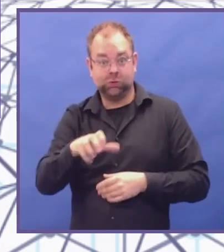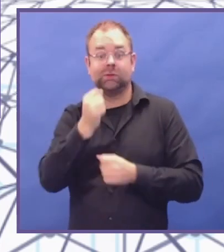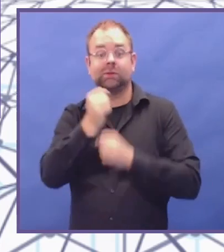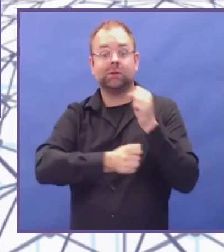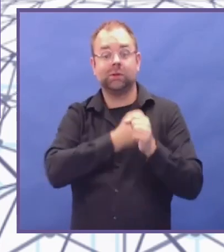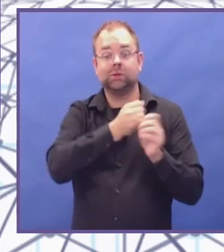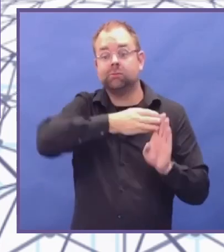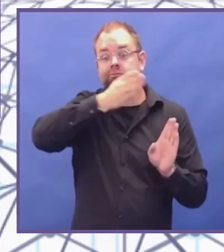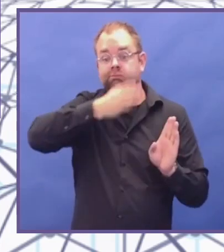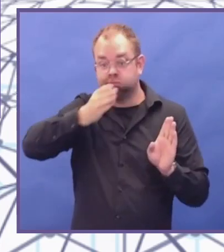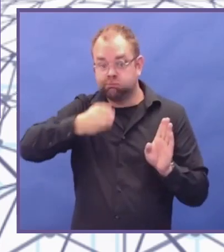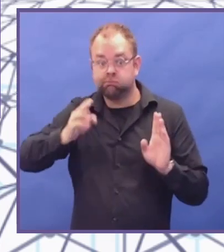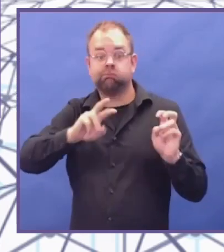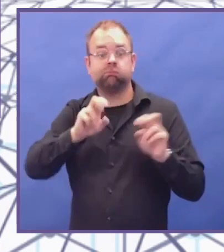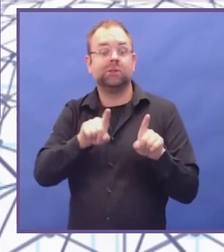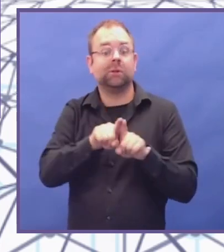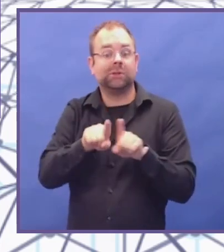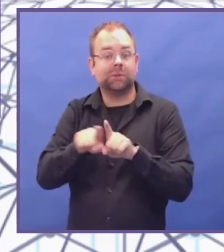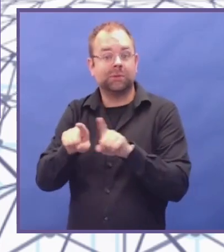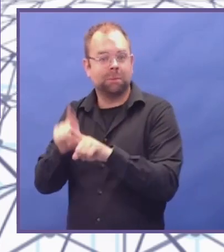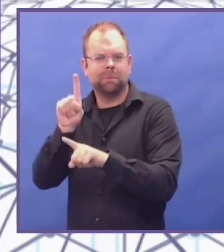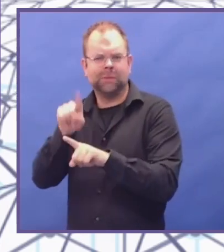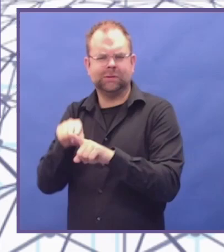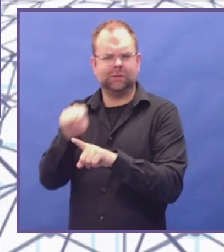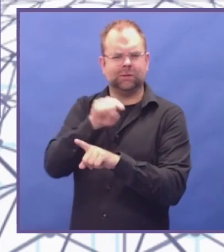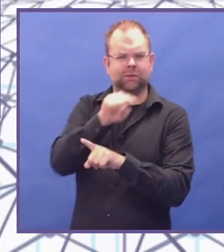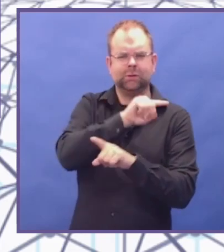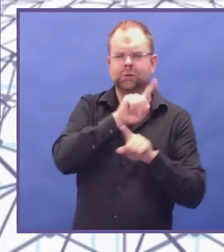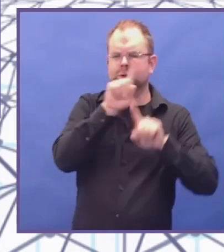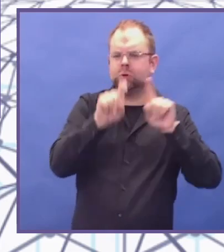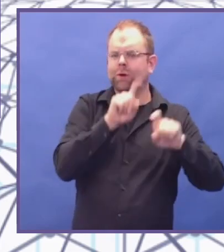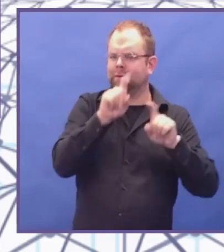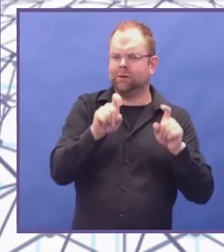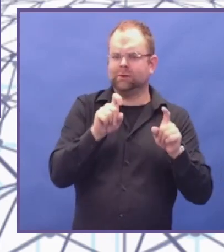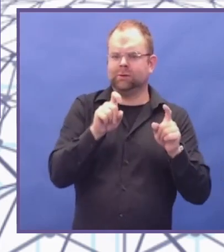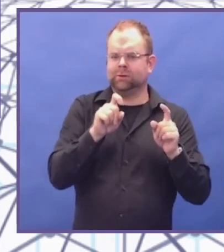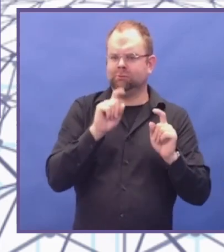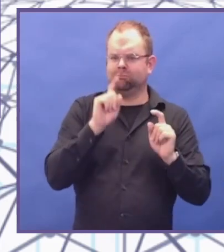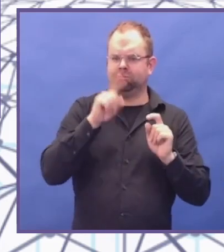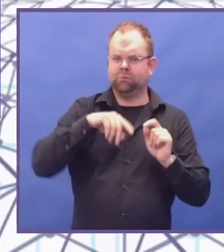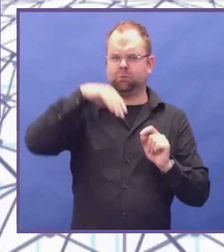can be directly compared and trends can be observed. And when we look at multiple data